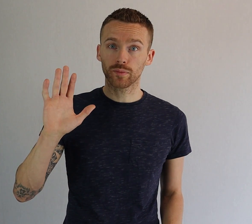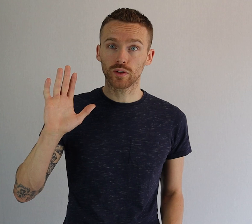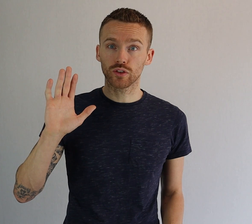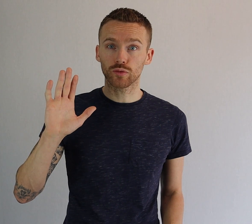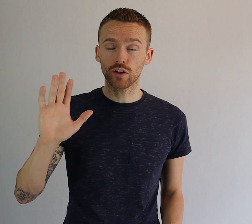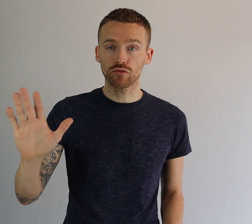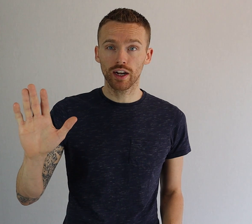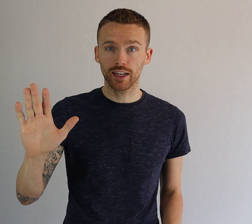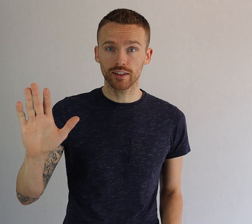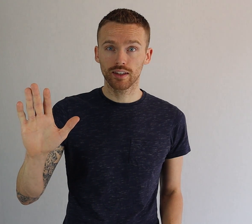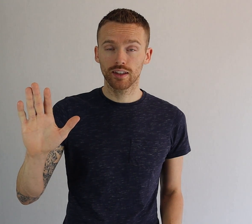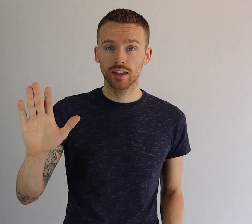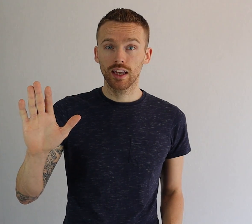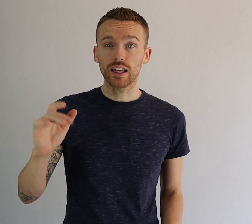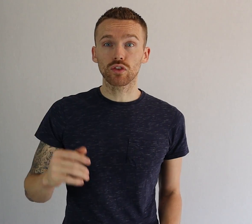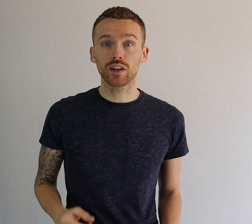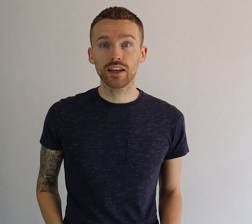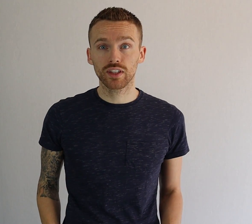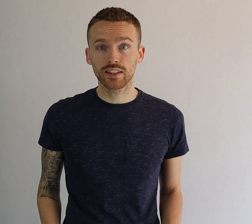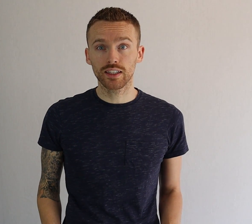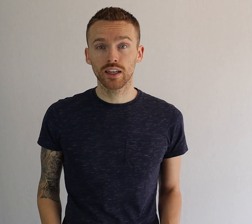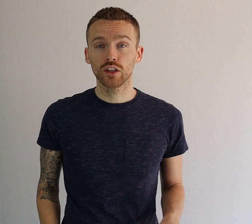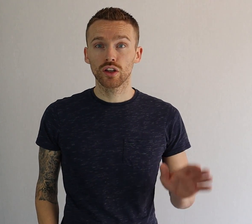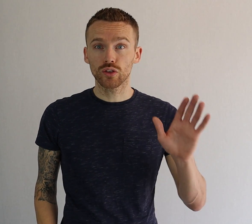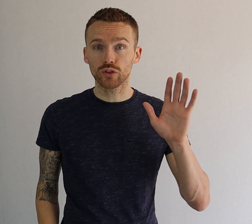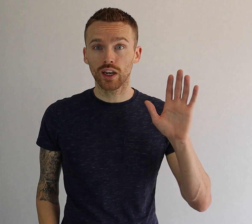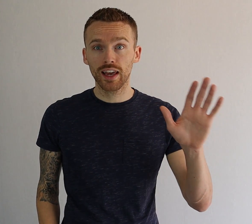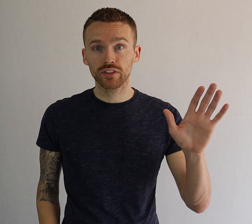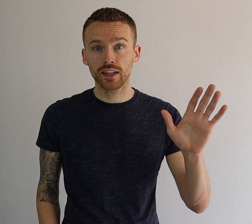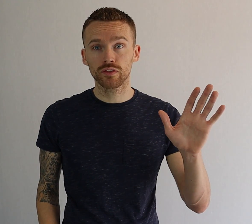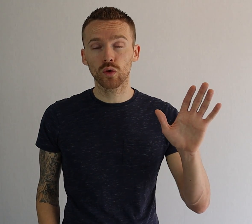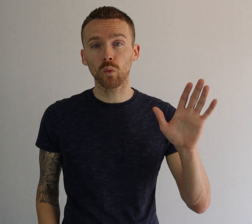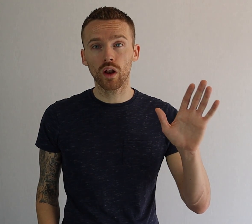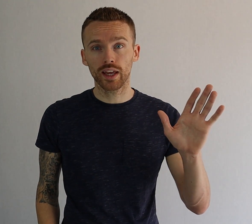I'm going to use my right hand. If you're left handed, use your left hand for all one